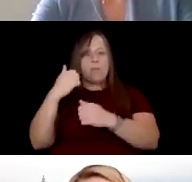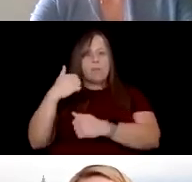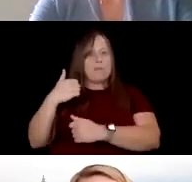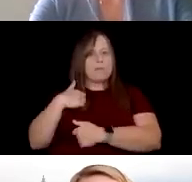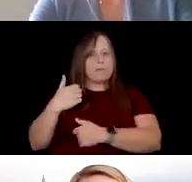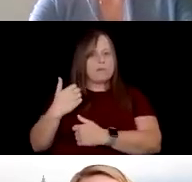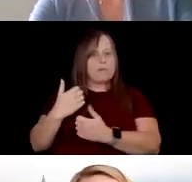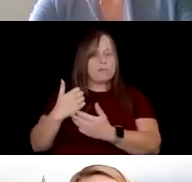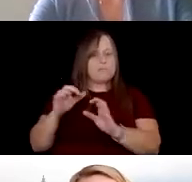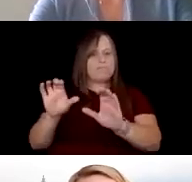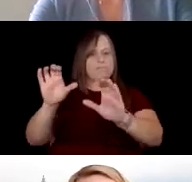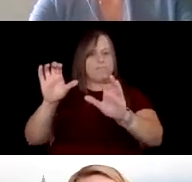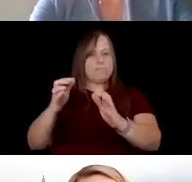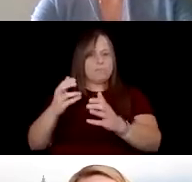and from the civilian world.